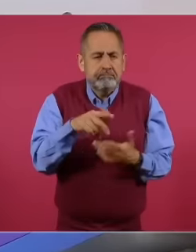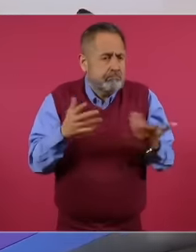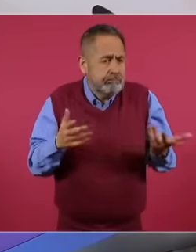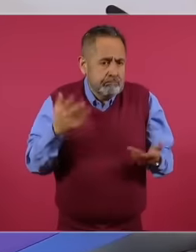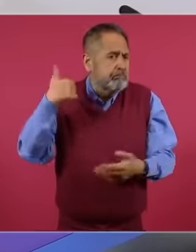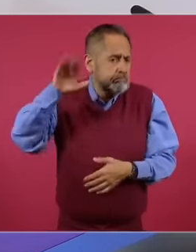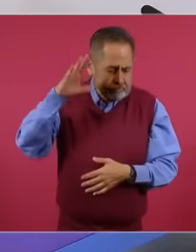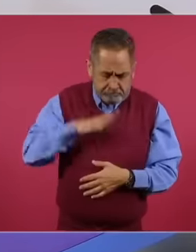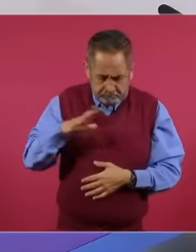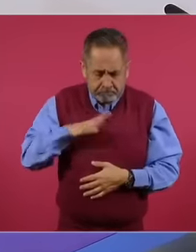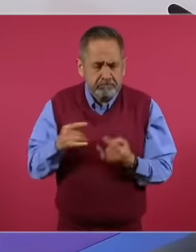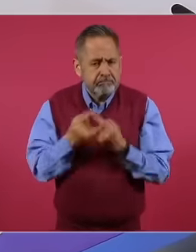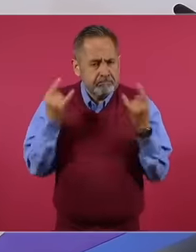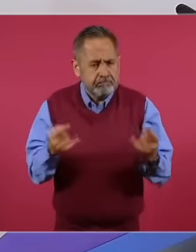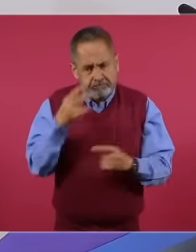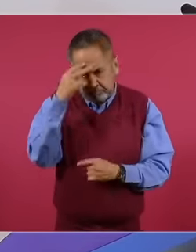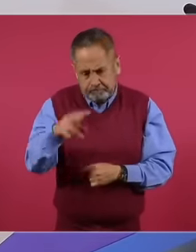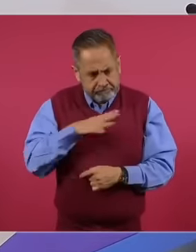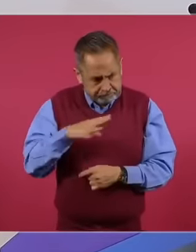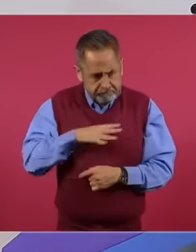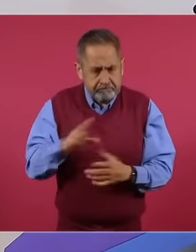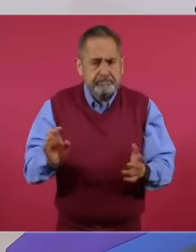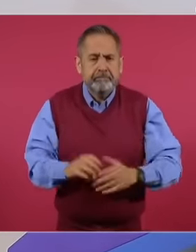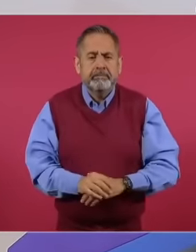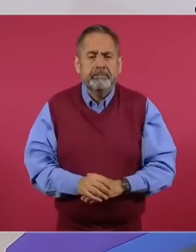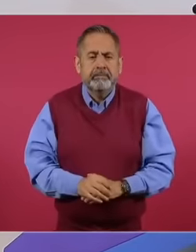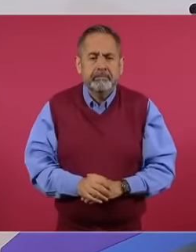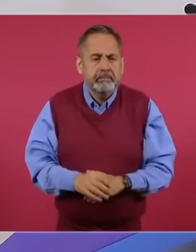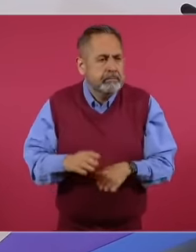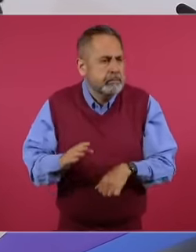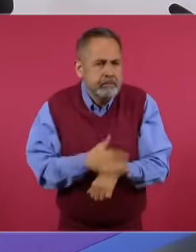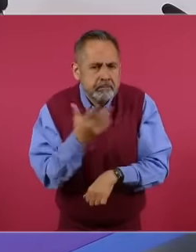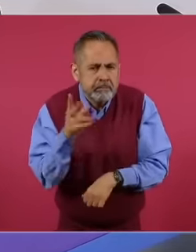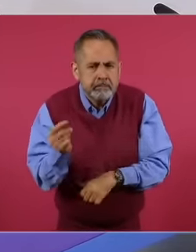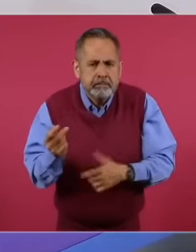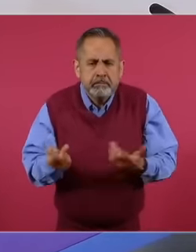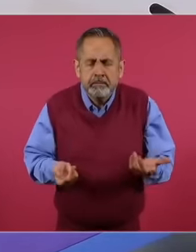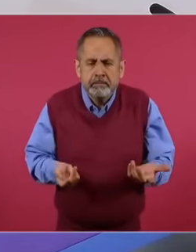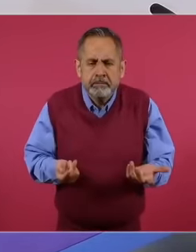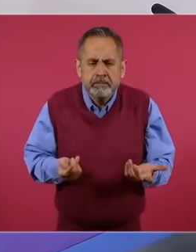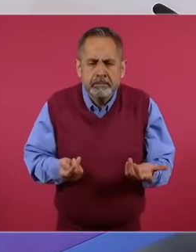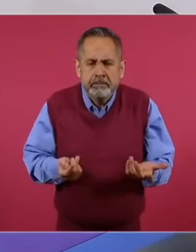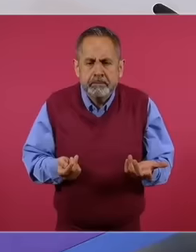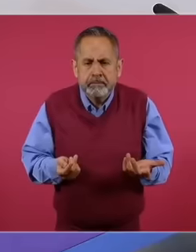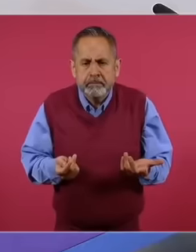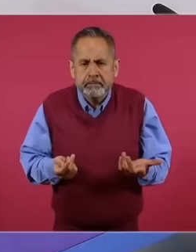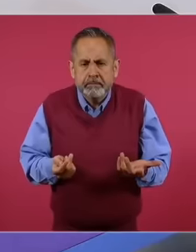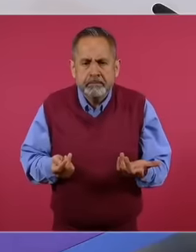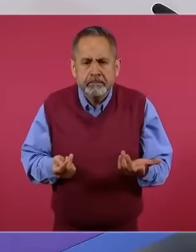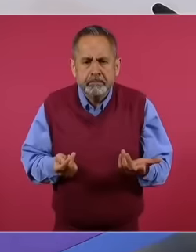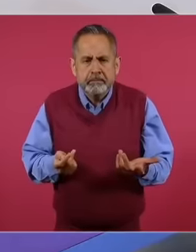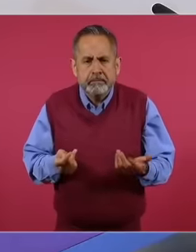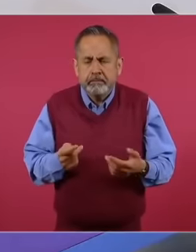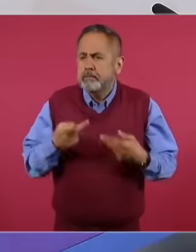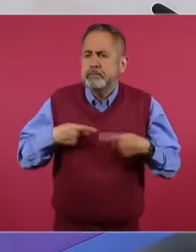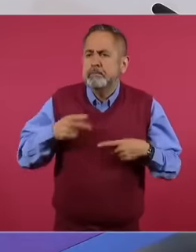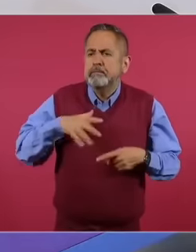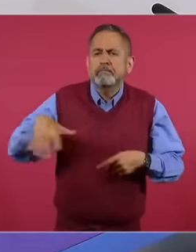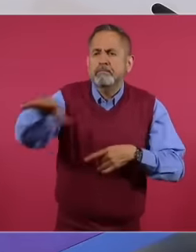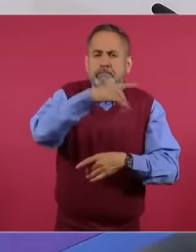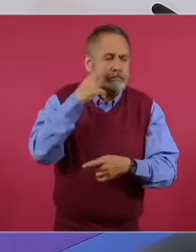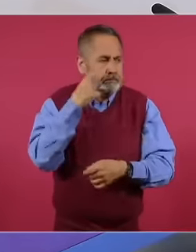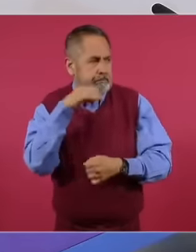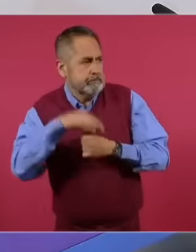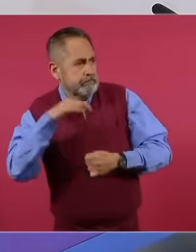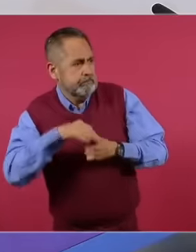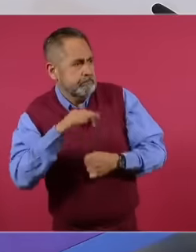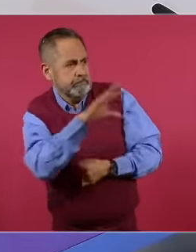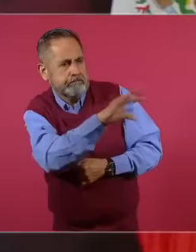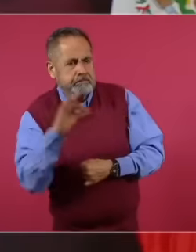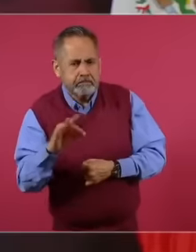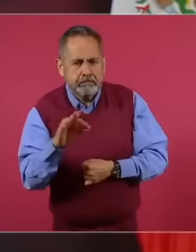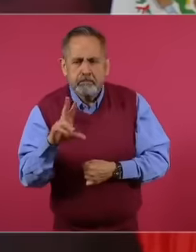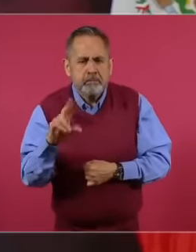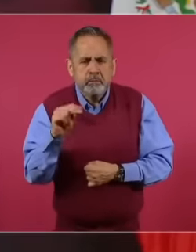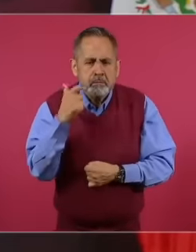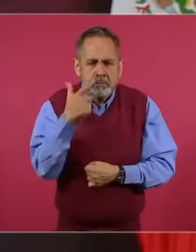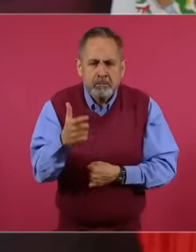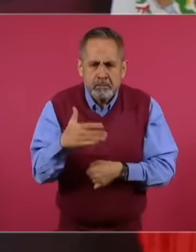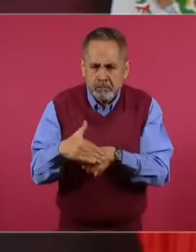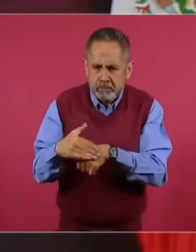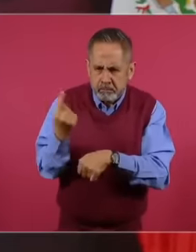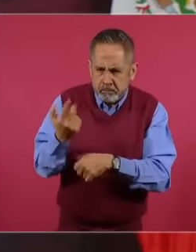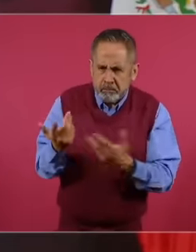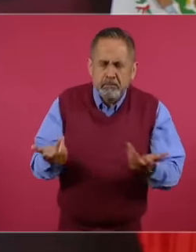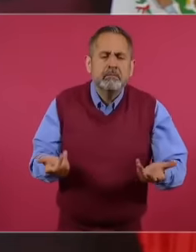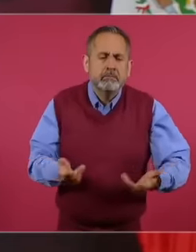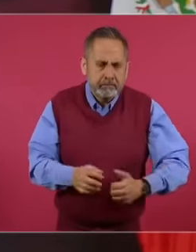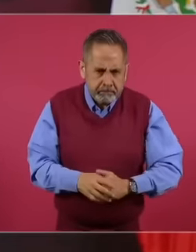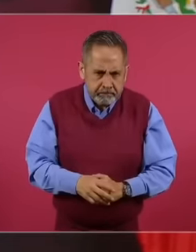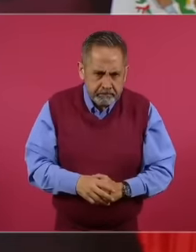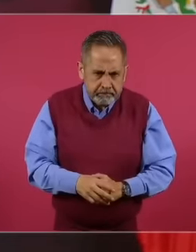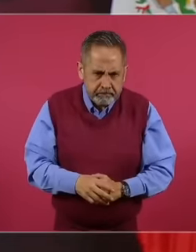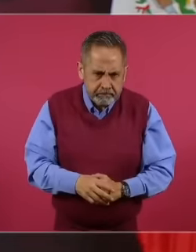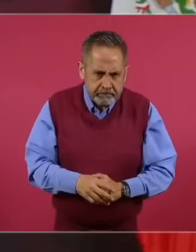justice Why don't they want the people to elect the judges the magistrates because